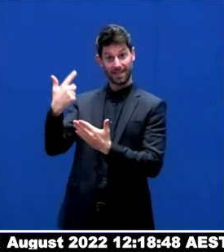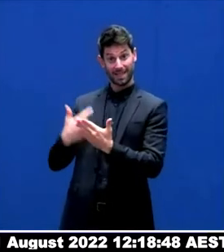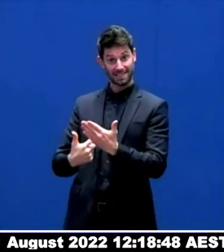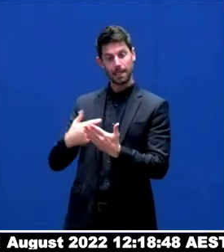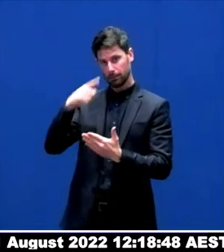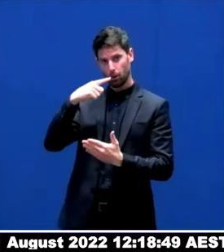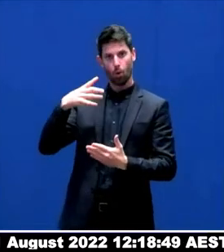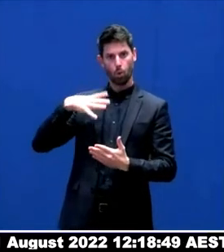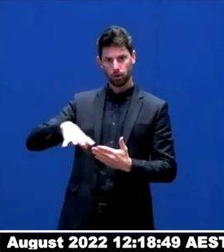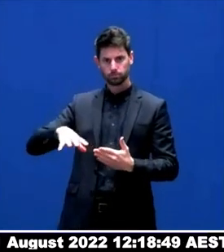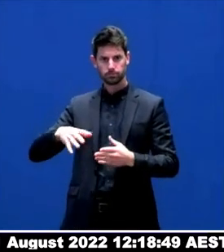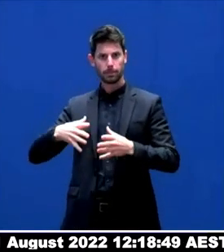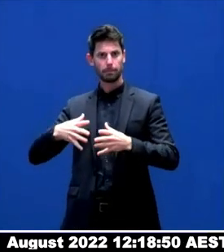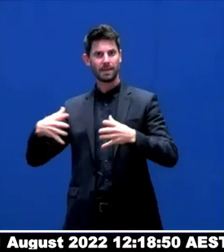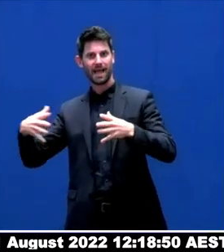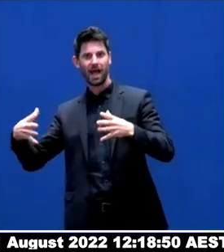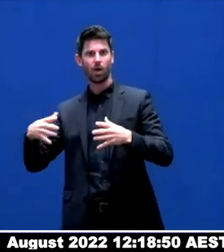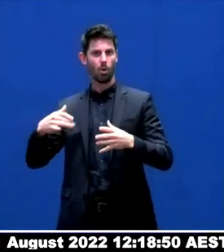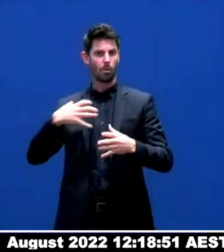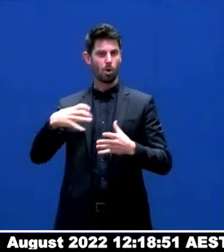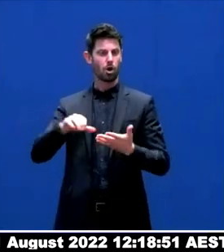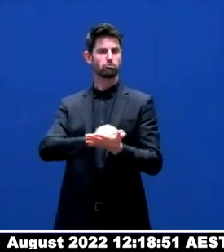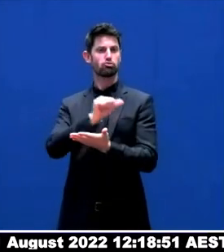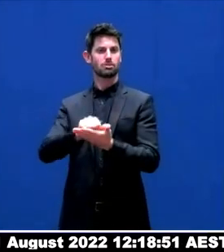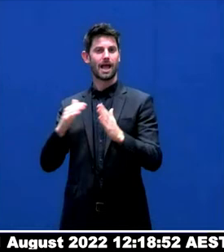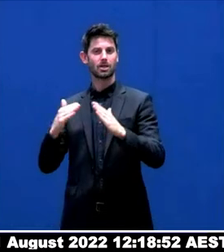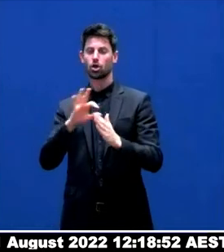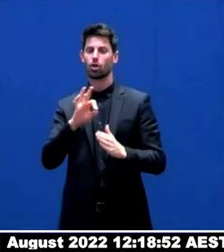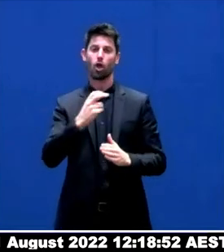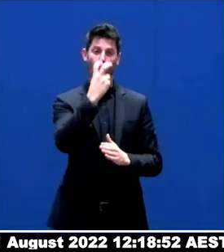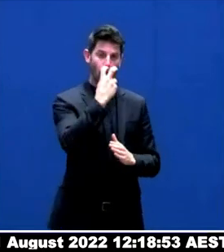accommodation than some of the older housing stock enables. So, that's one of the factors.